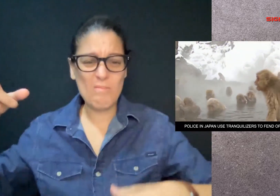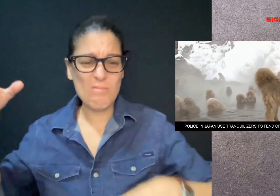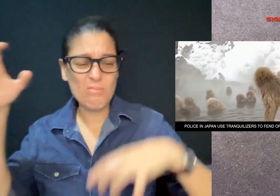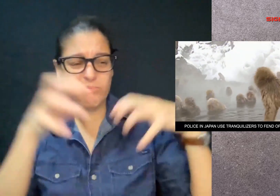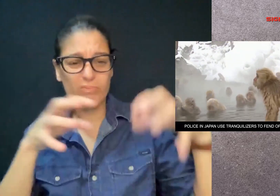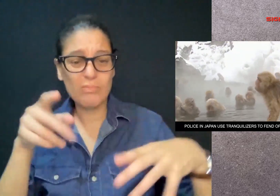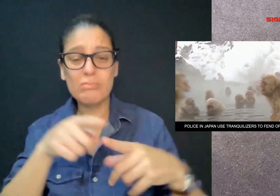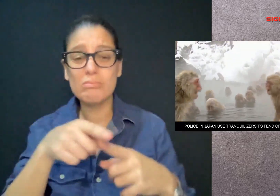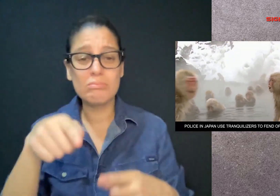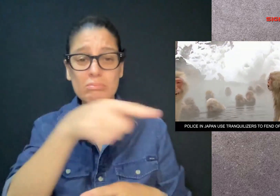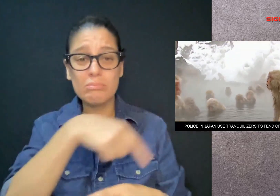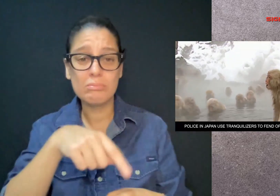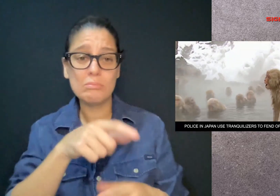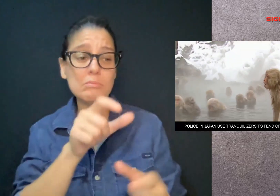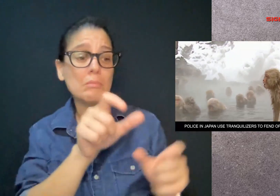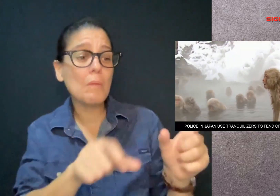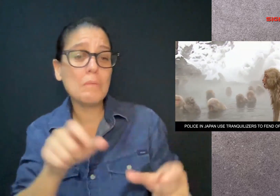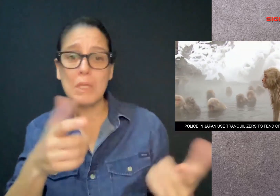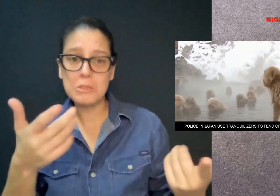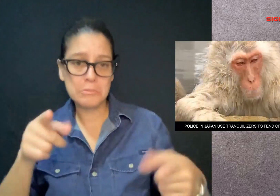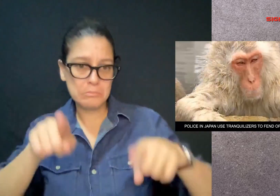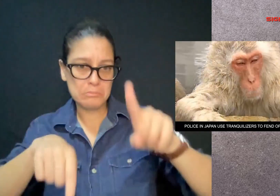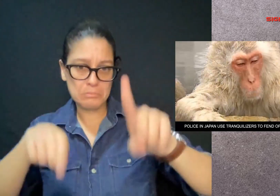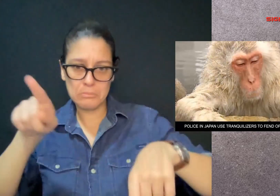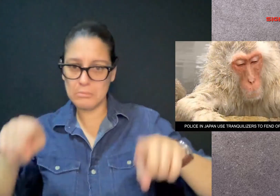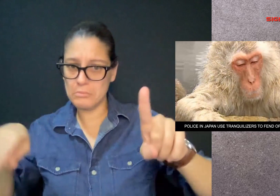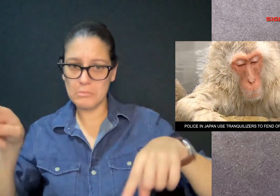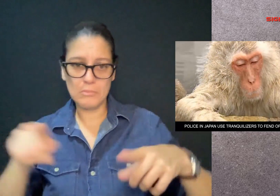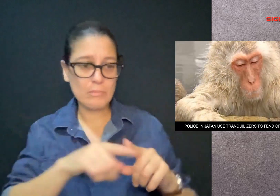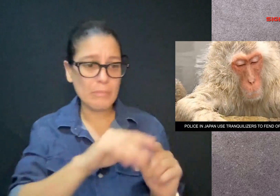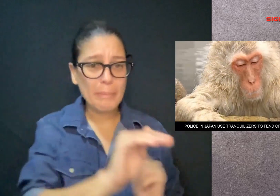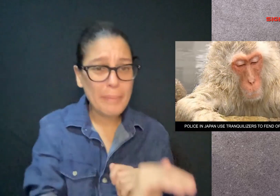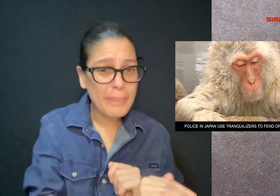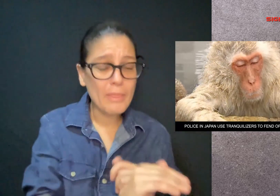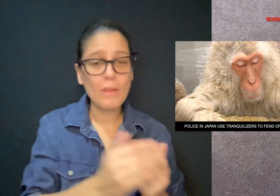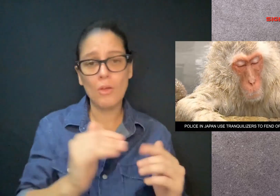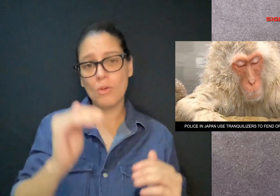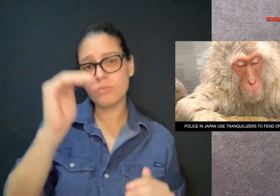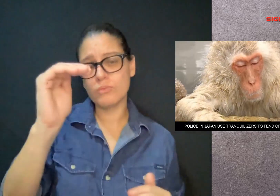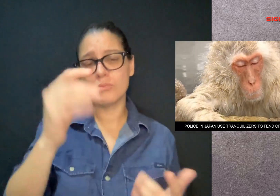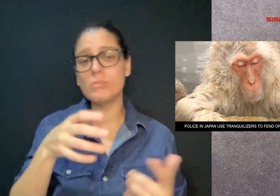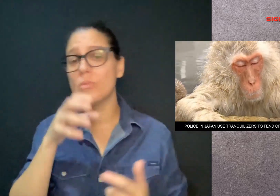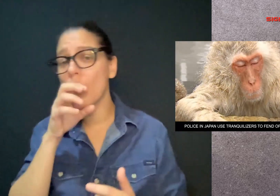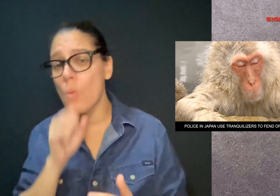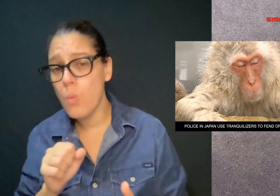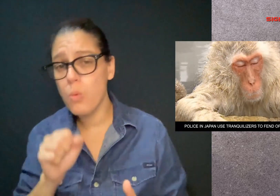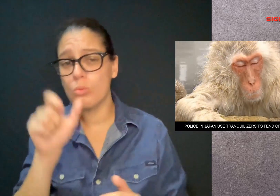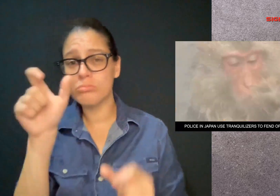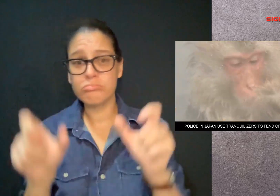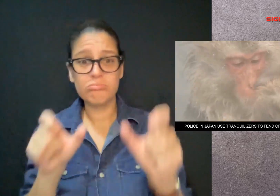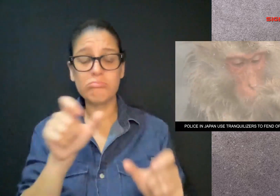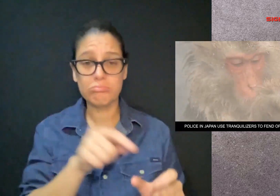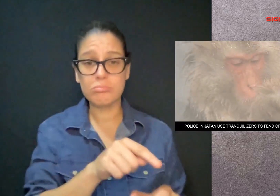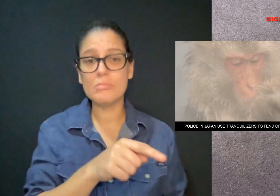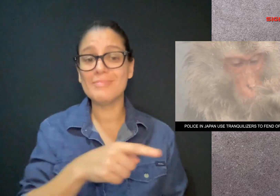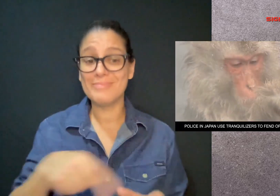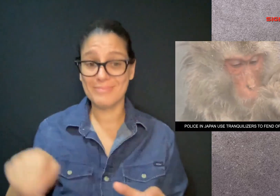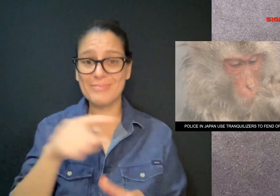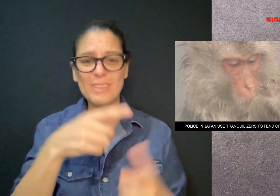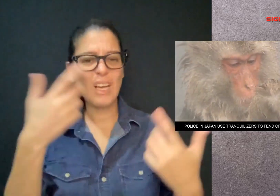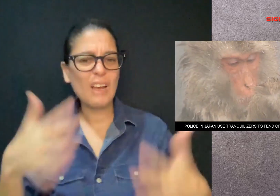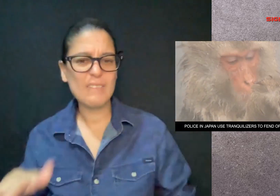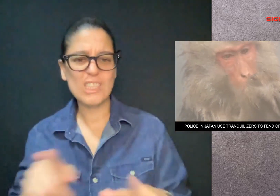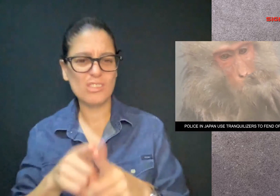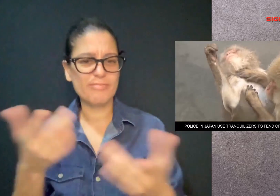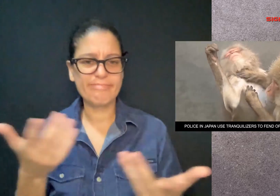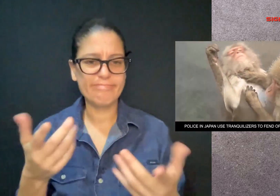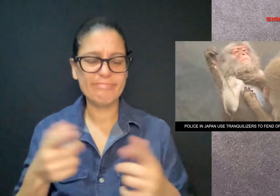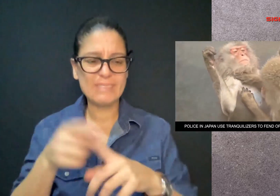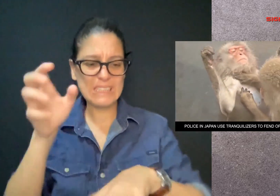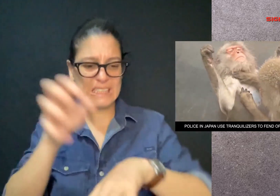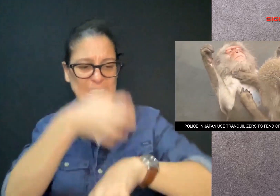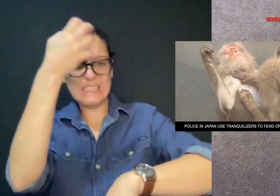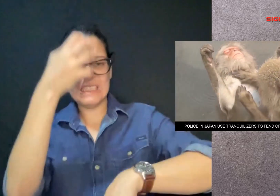Japanese snow monkeys the victims have ranged in age from toddlers to senior citizens people